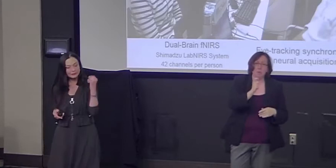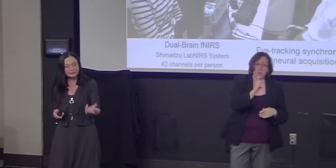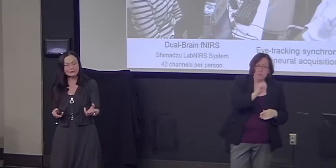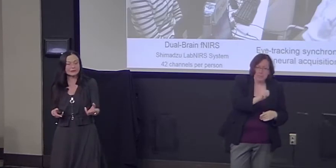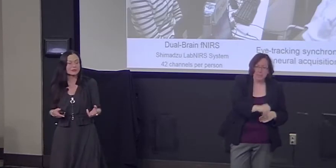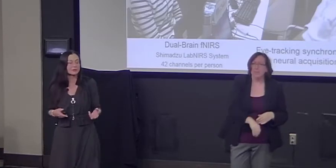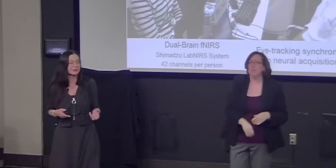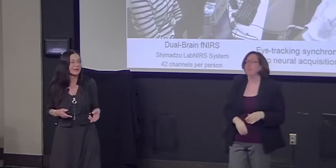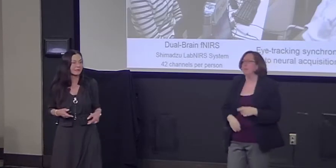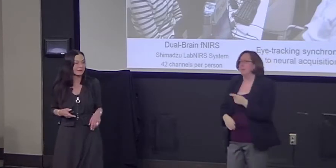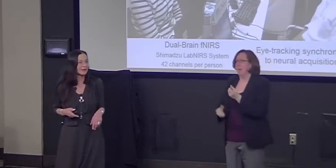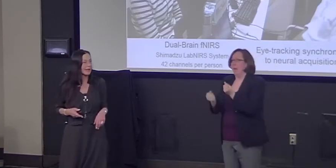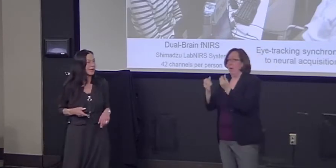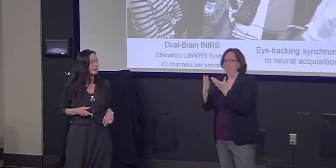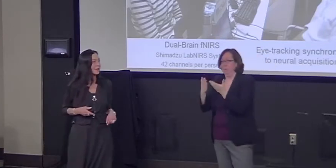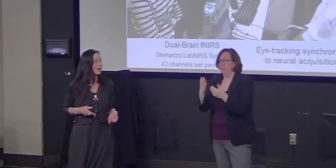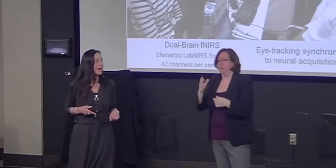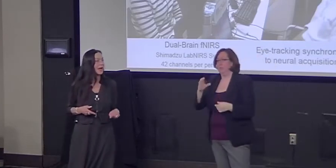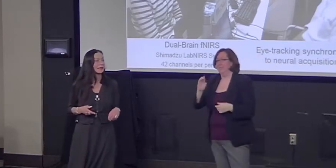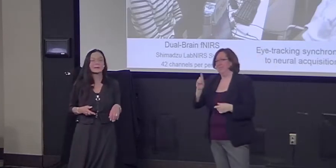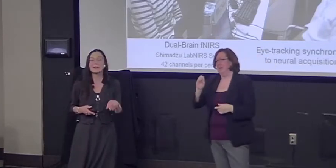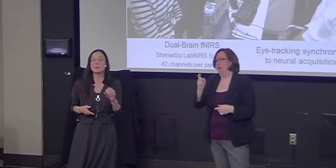We can look at the two together, and